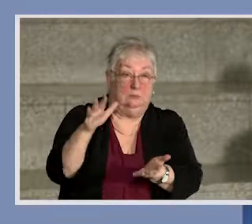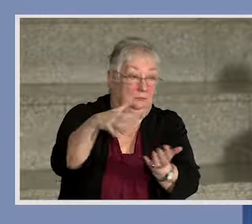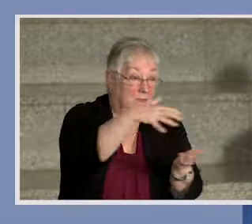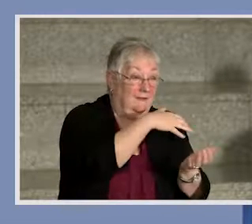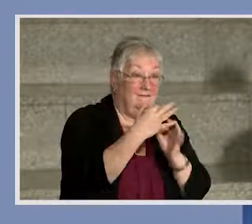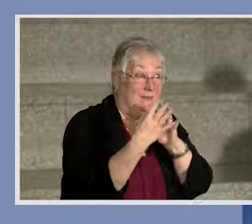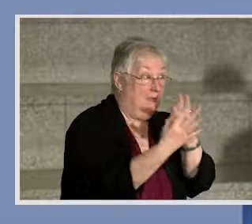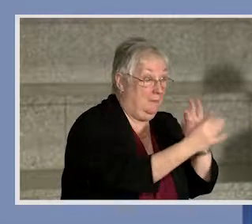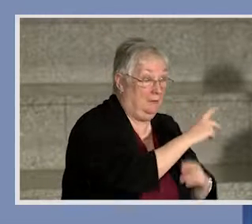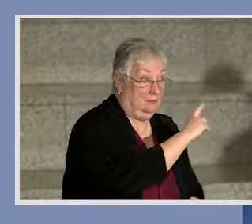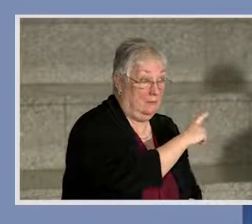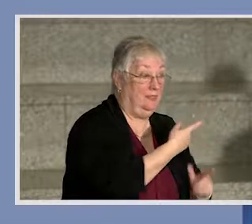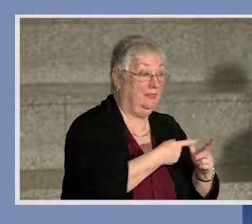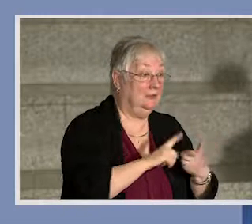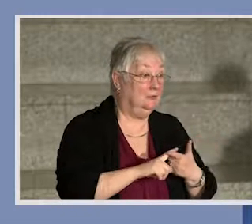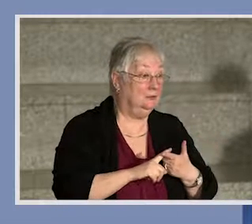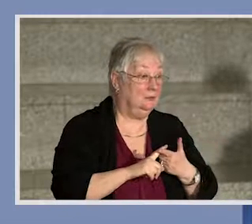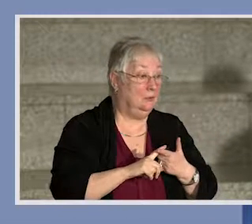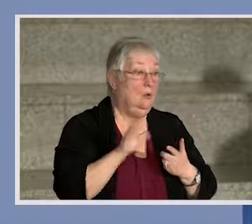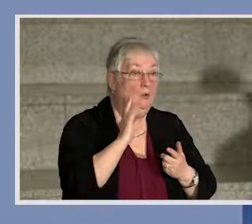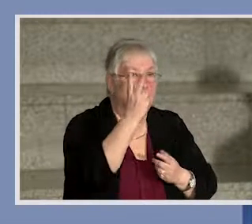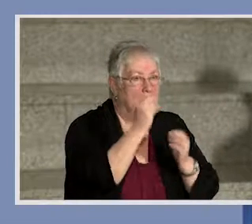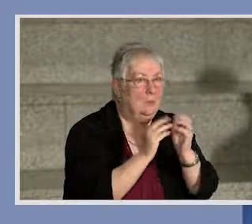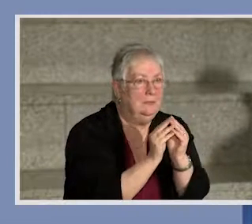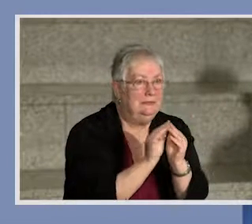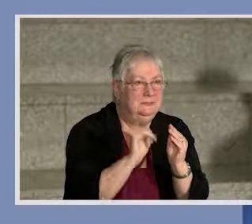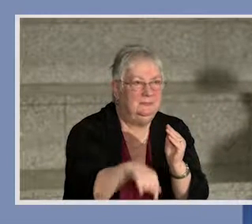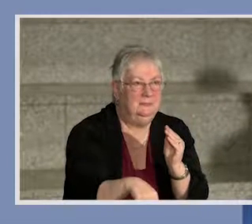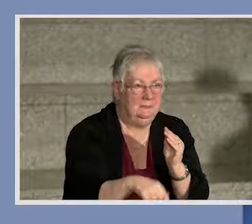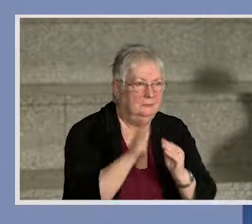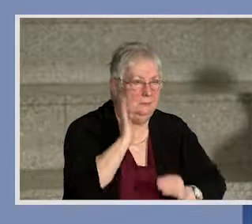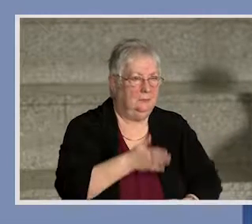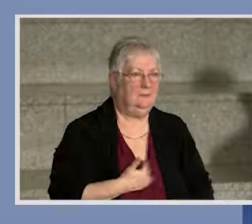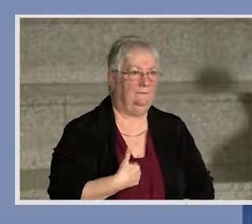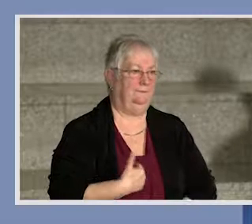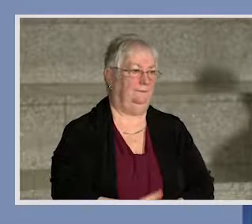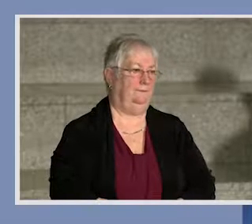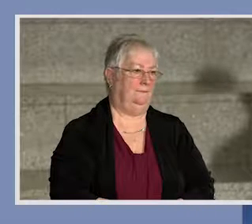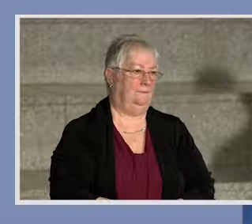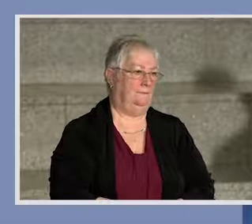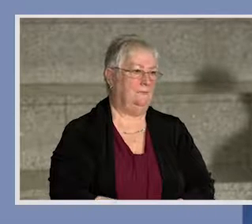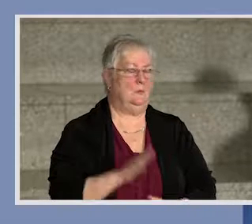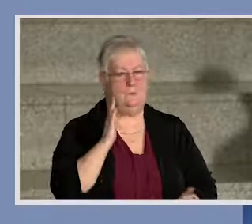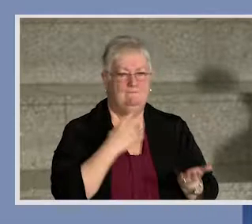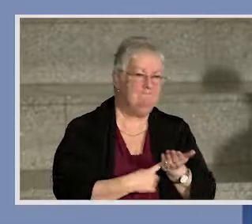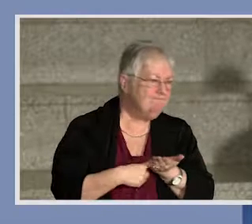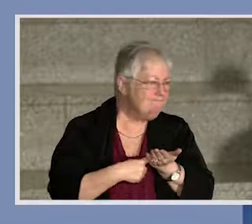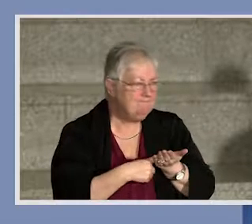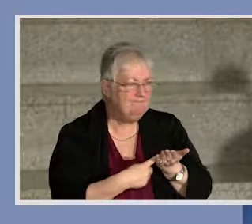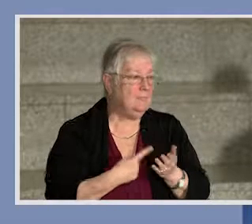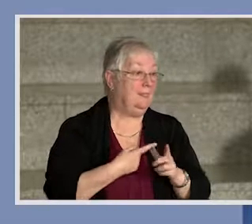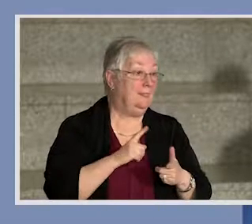TO HOLD THE SUBMISSIONS FROM OUR AGENCY DIRECTORS AND ON APRIL 4TH THE MAYOR IS GOING TO DELIVER HER BUDGET TO THE CITY